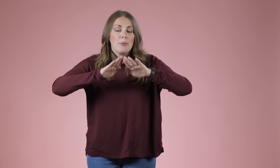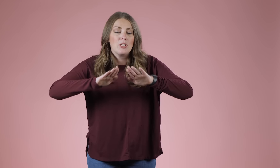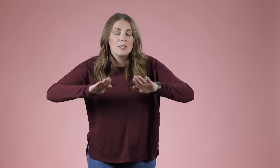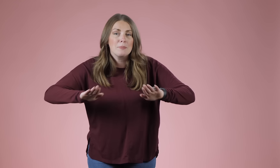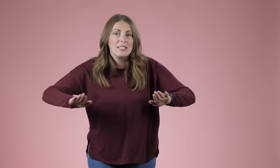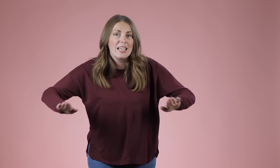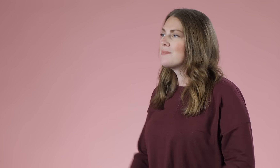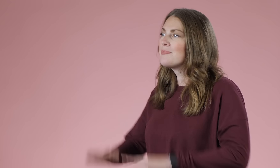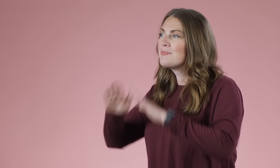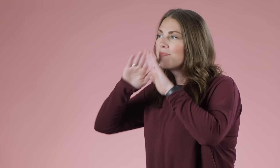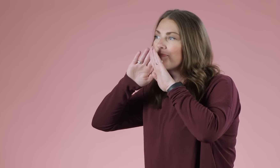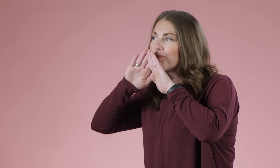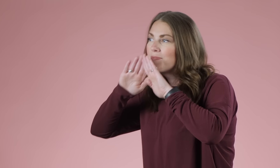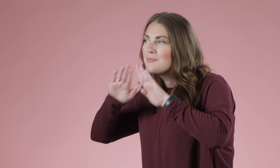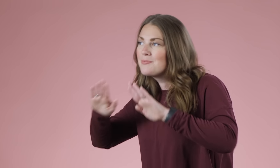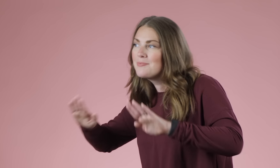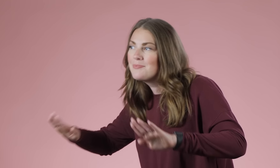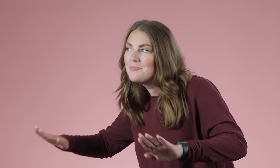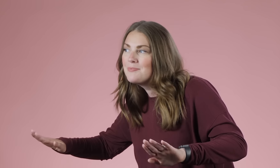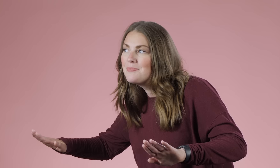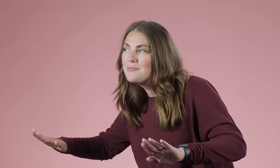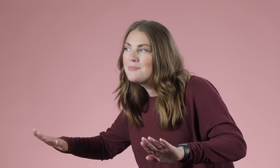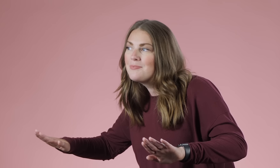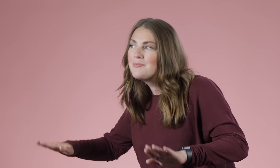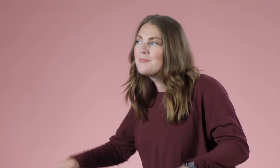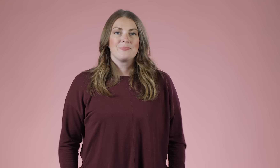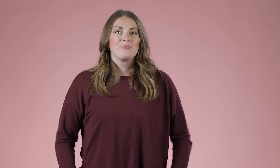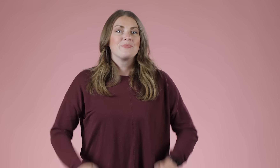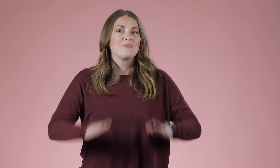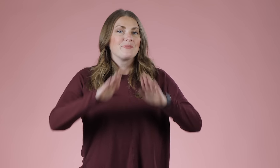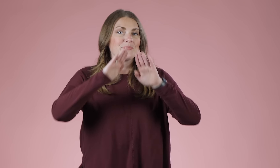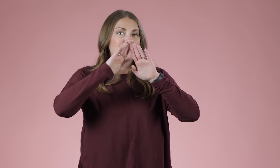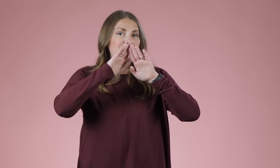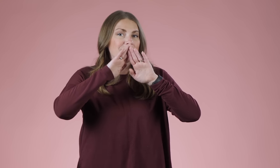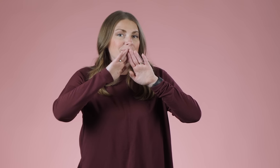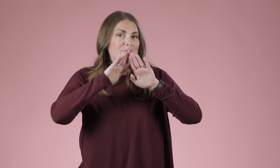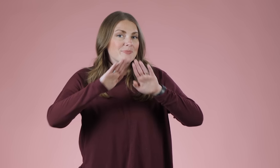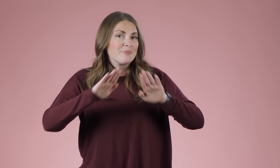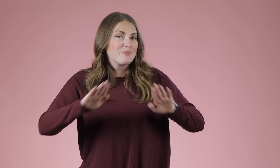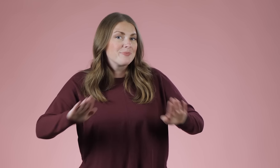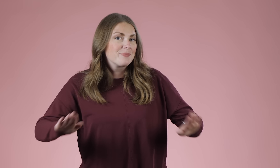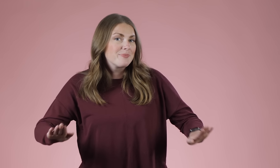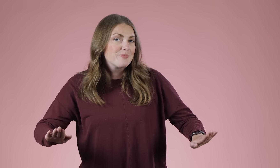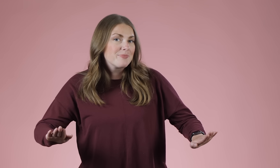putting them down to make something quiet. Calm.